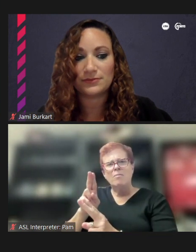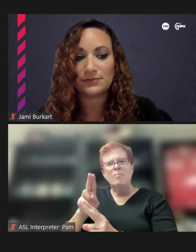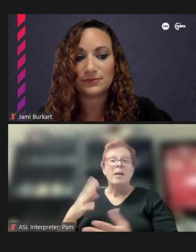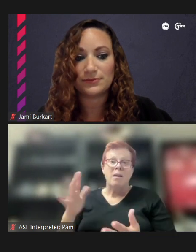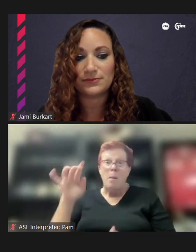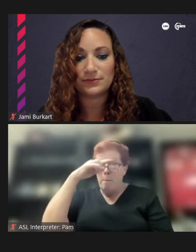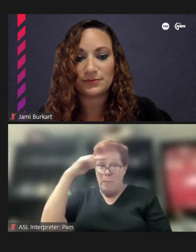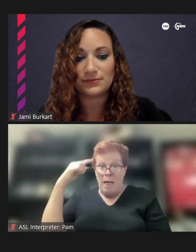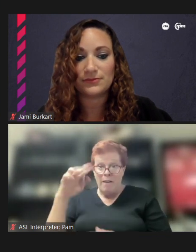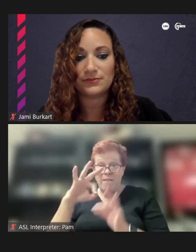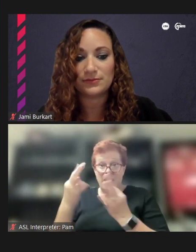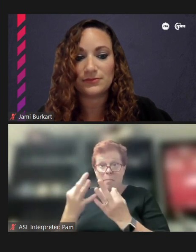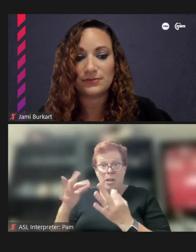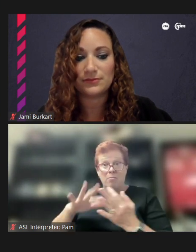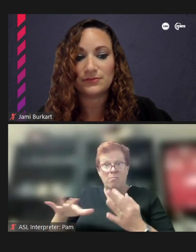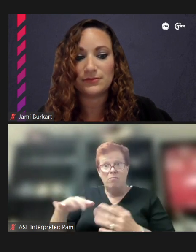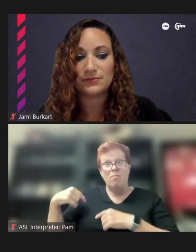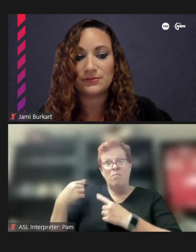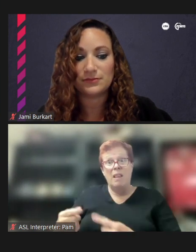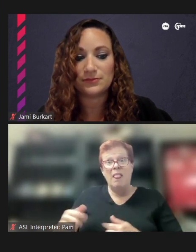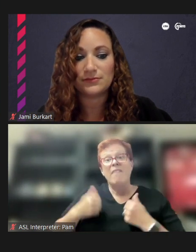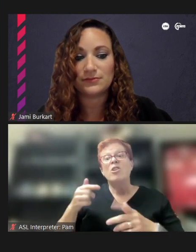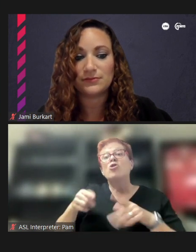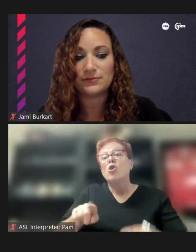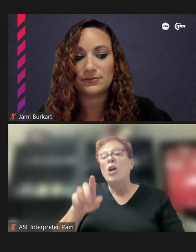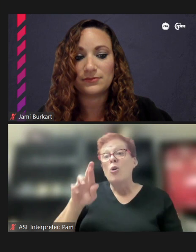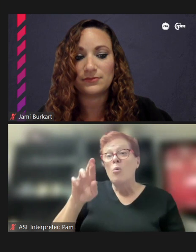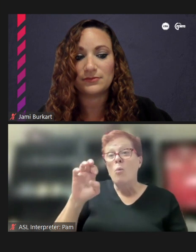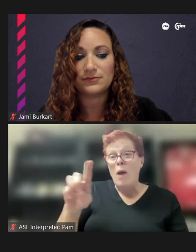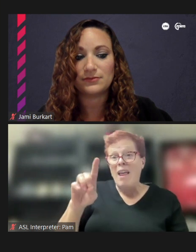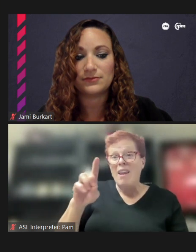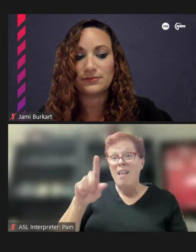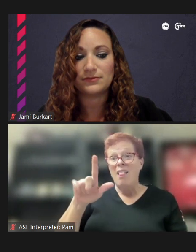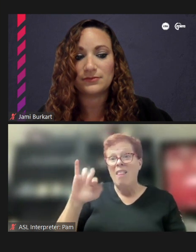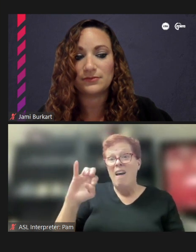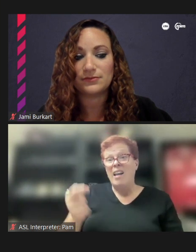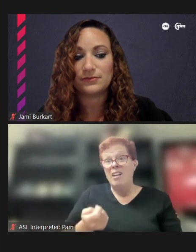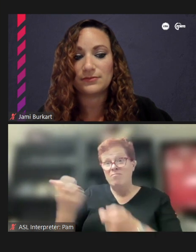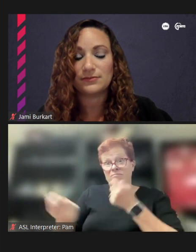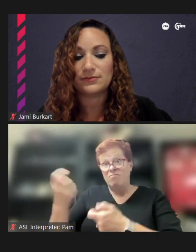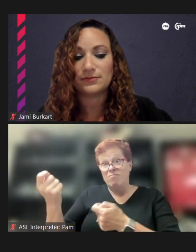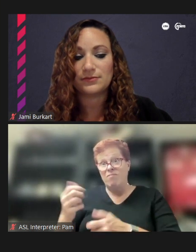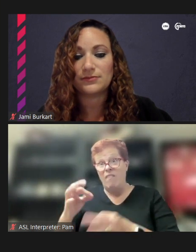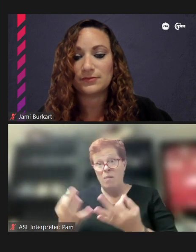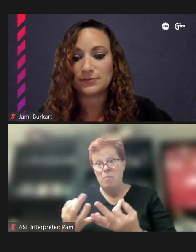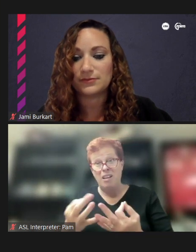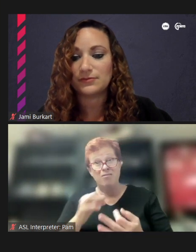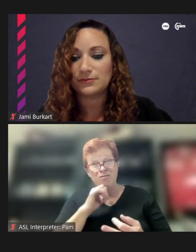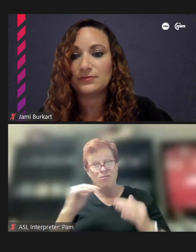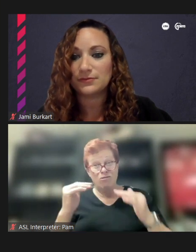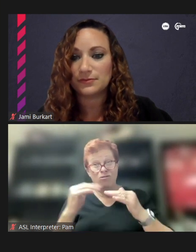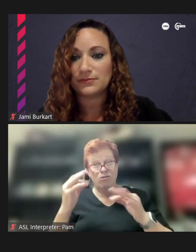who lived in the neighborhood during redlining and social injustices so I think we want to